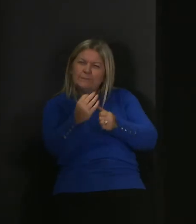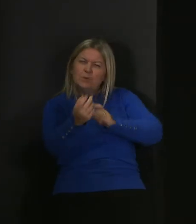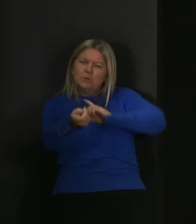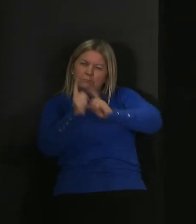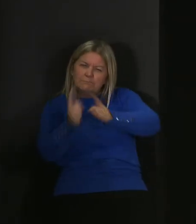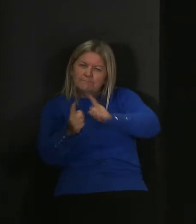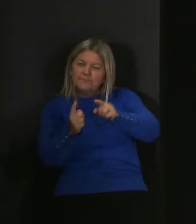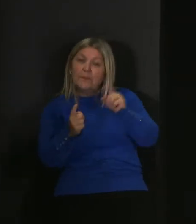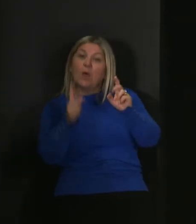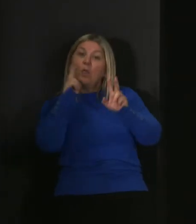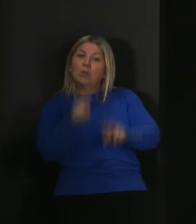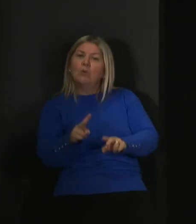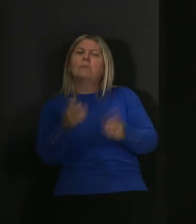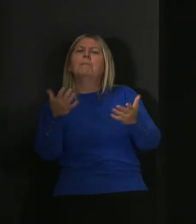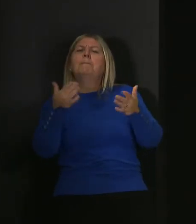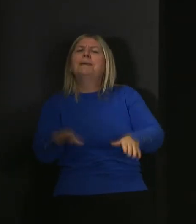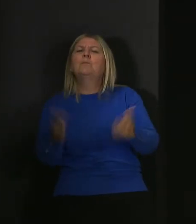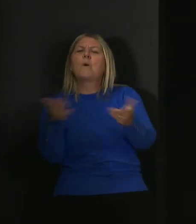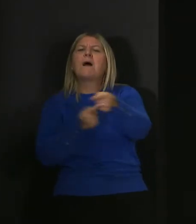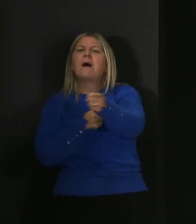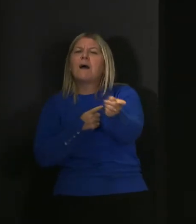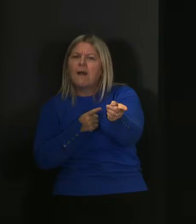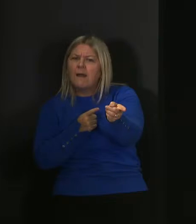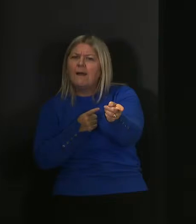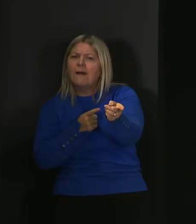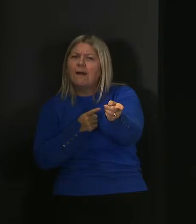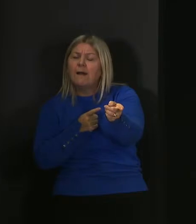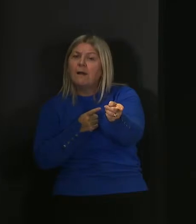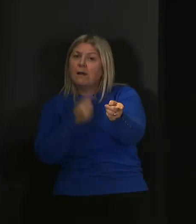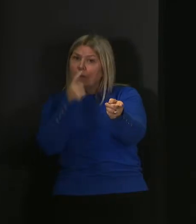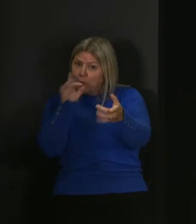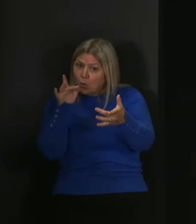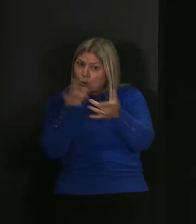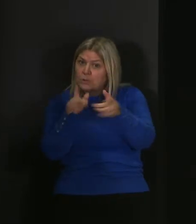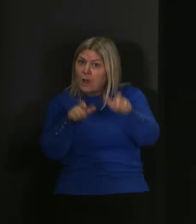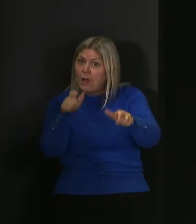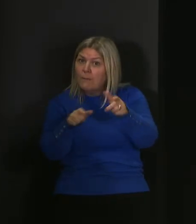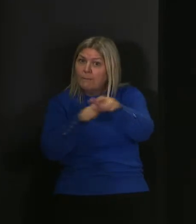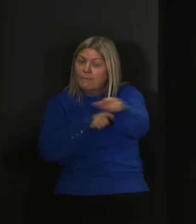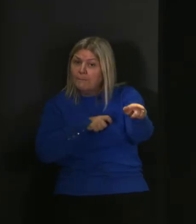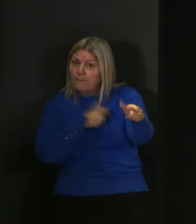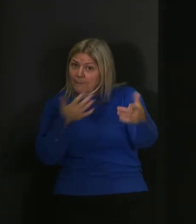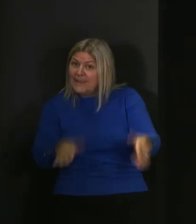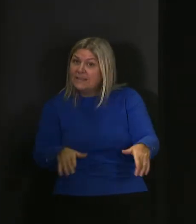where those people have been where they could've come into contact with people and for that virus